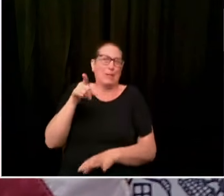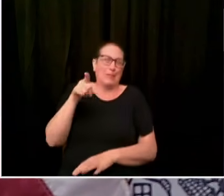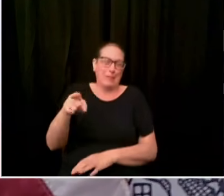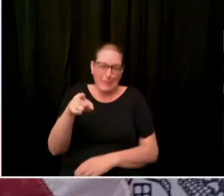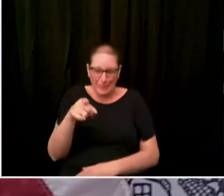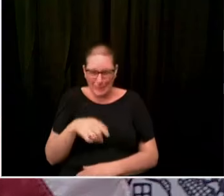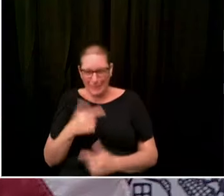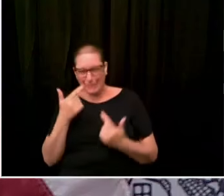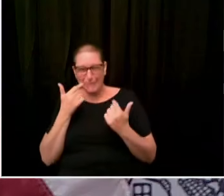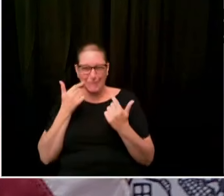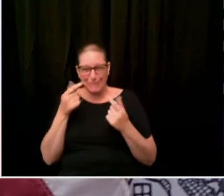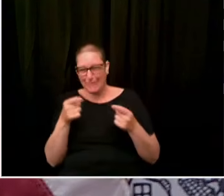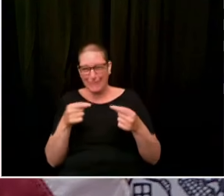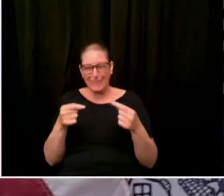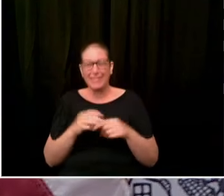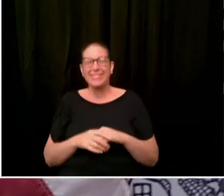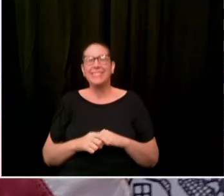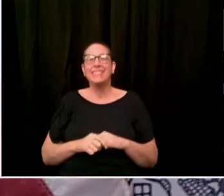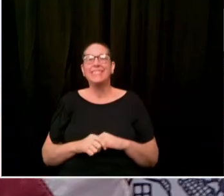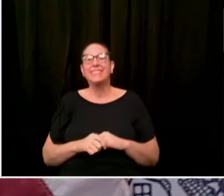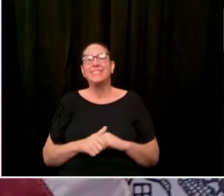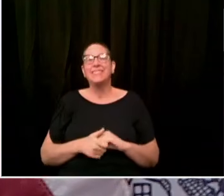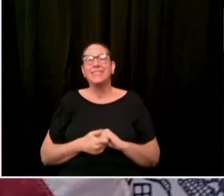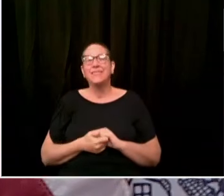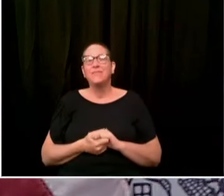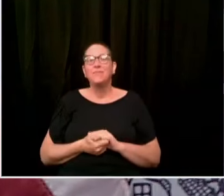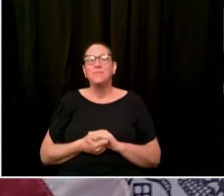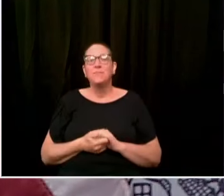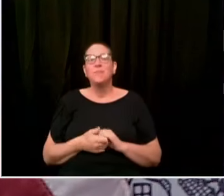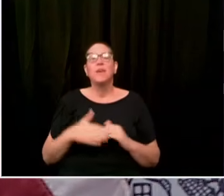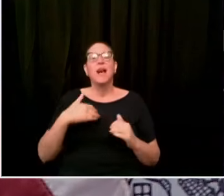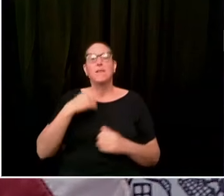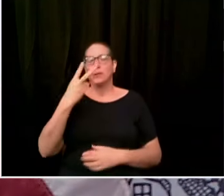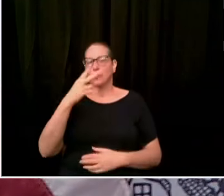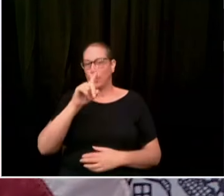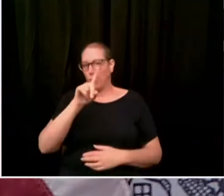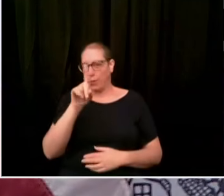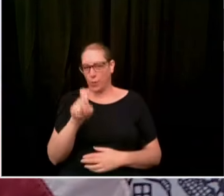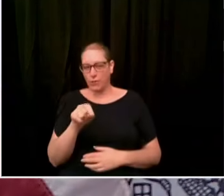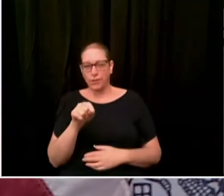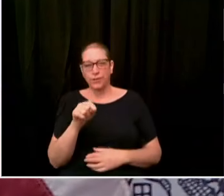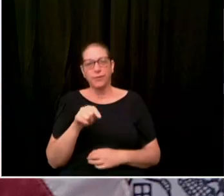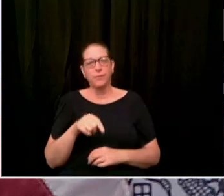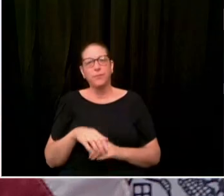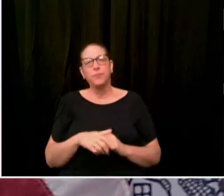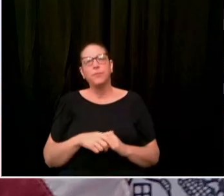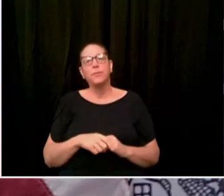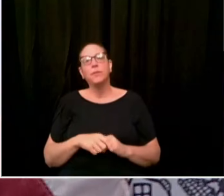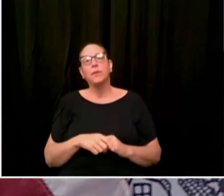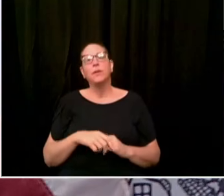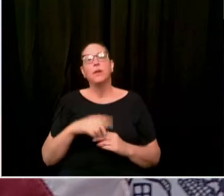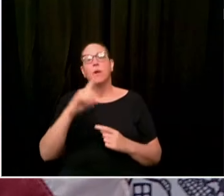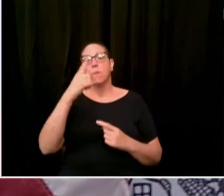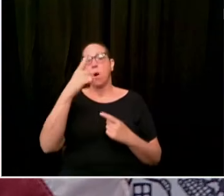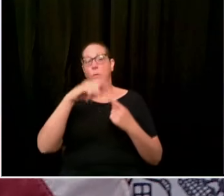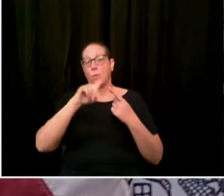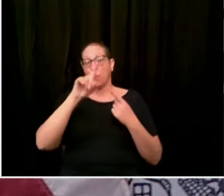A WEEK LATE. I WANT TO WISH YOU A BELATED HAPPY BIRTHDAY. THANK YOU, JACOB. I HAVE TWO QUESTIONS.